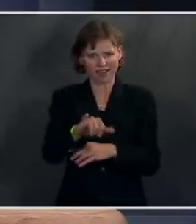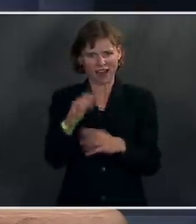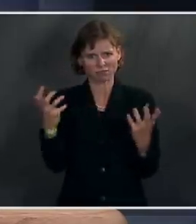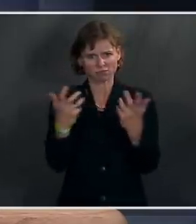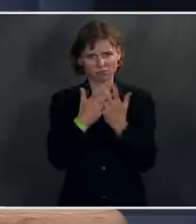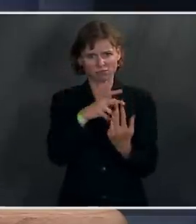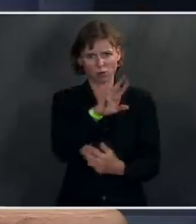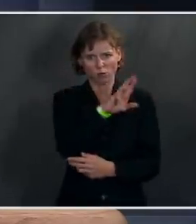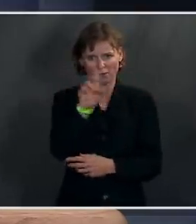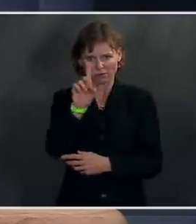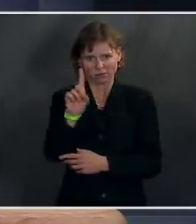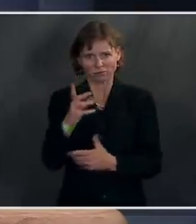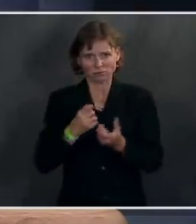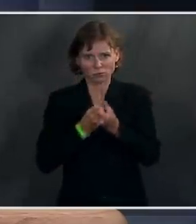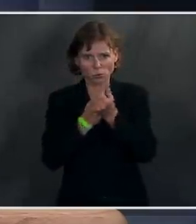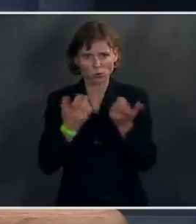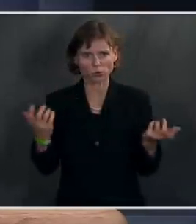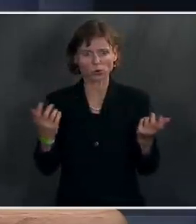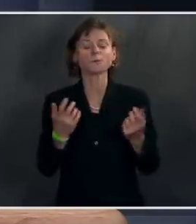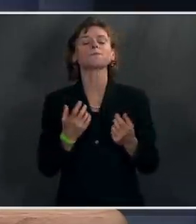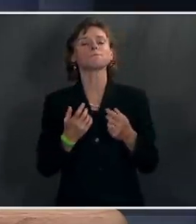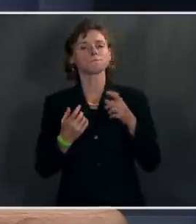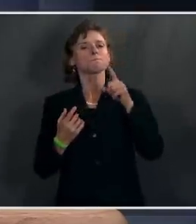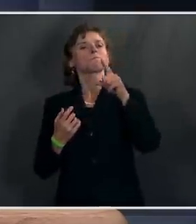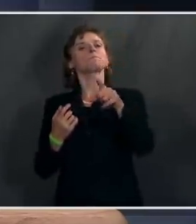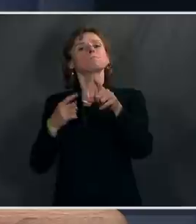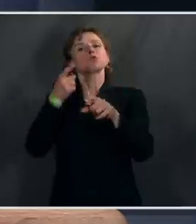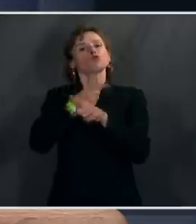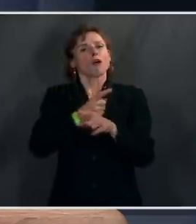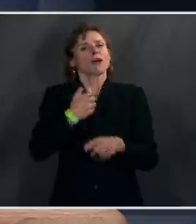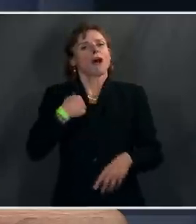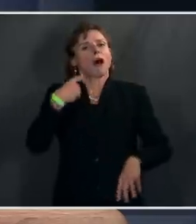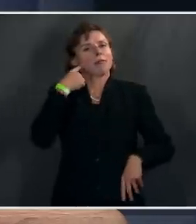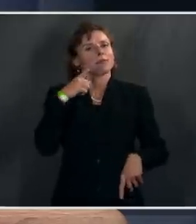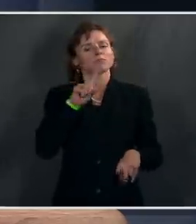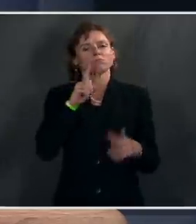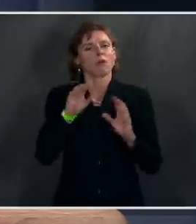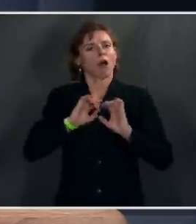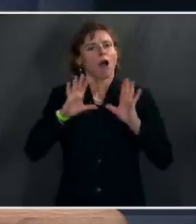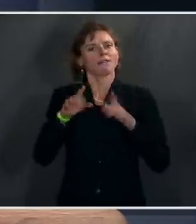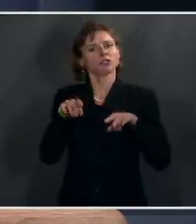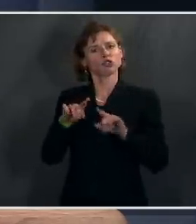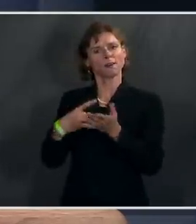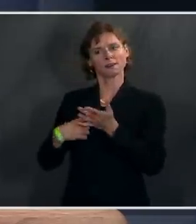that I think -- and this was evident in the discussion last night. It was, as we said in our readout,